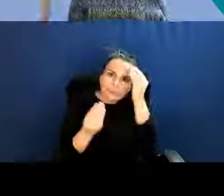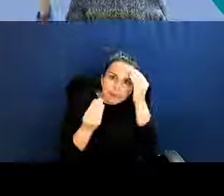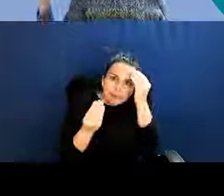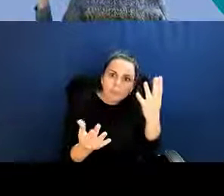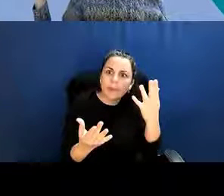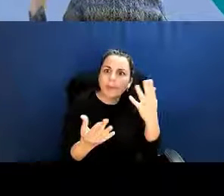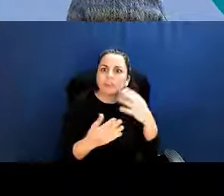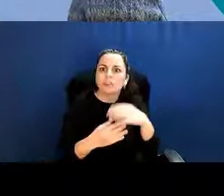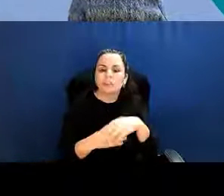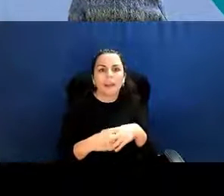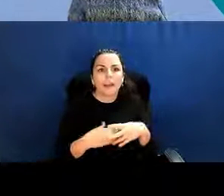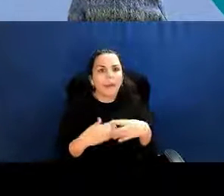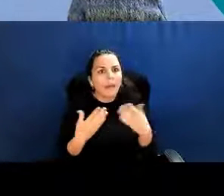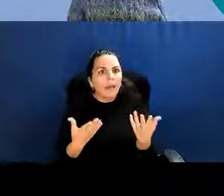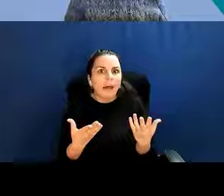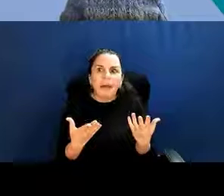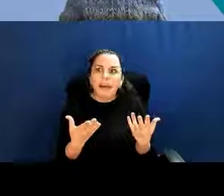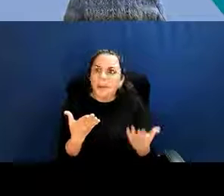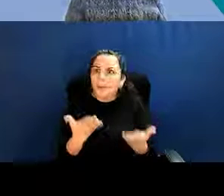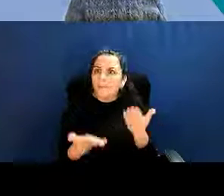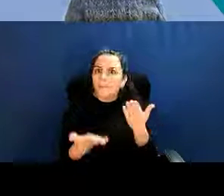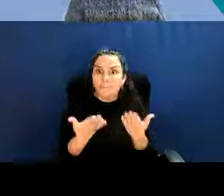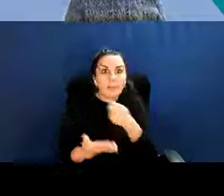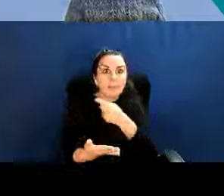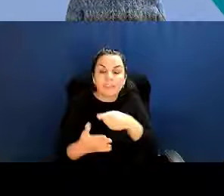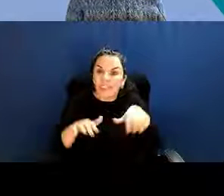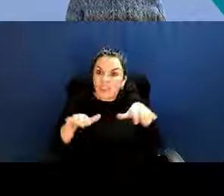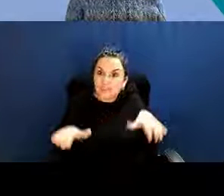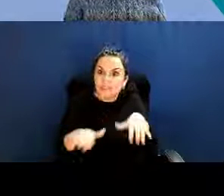or that they might have done a research in the past